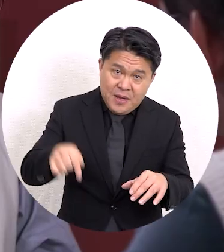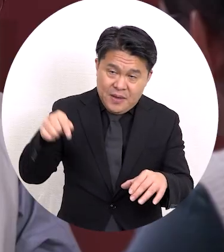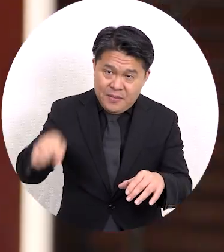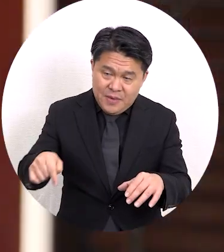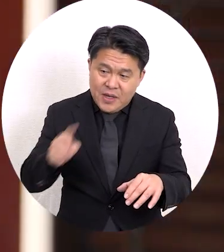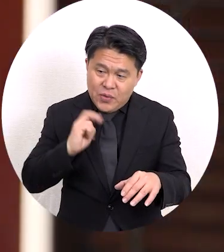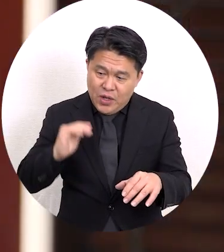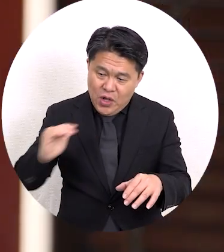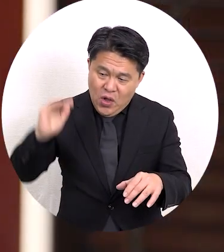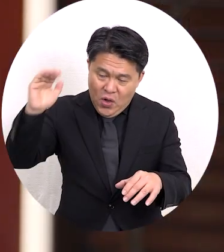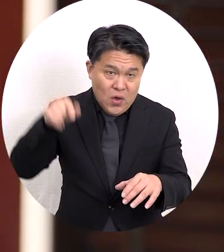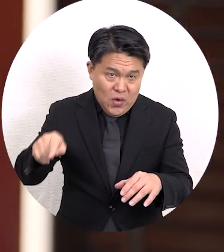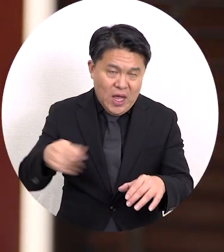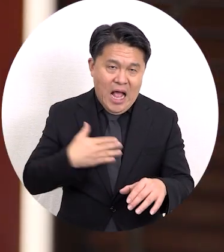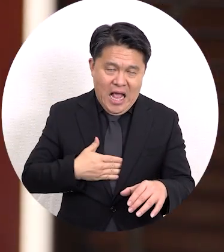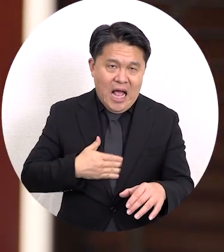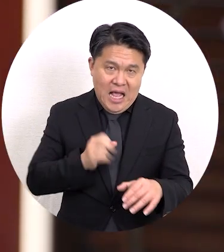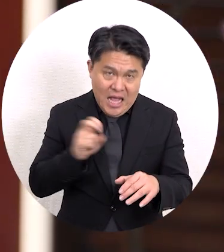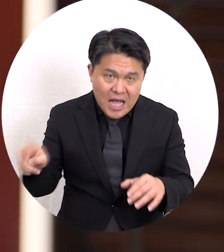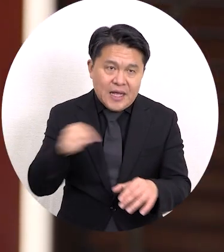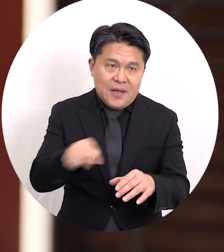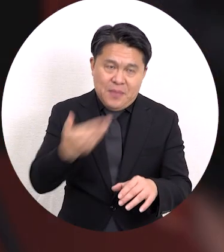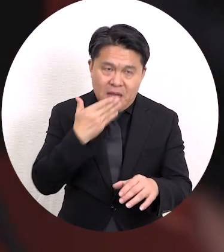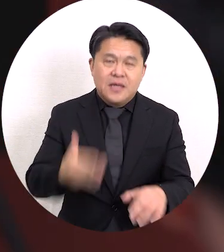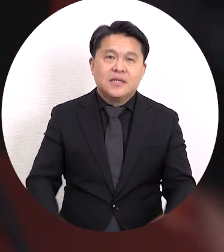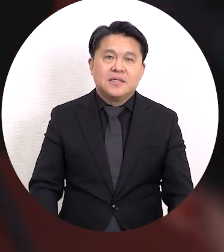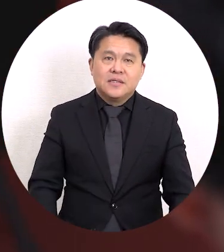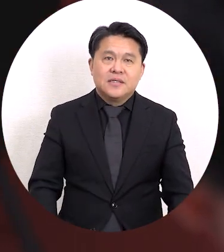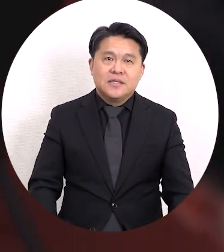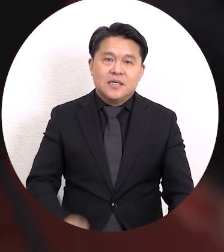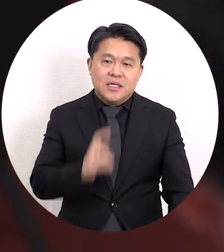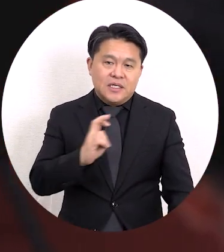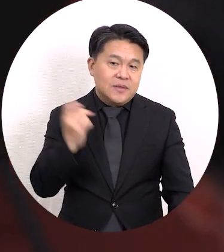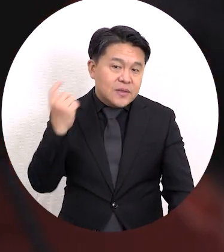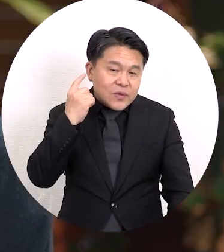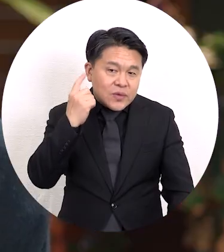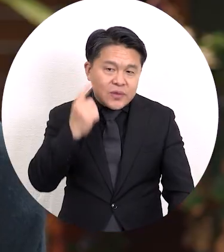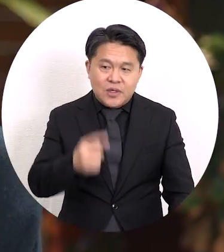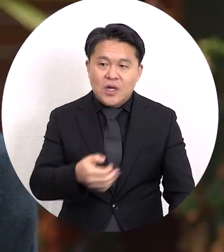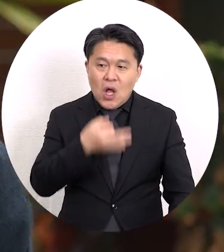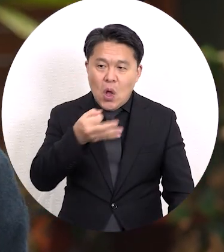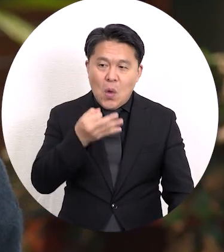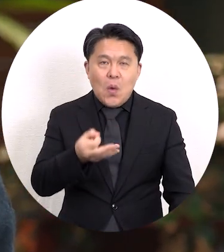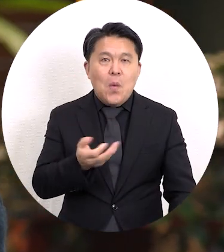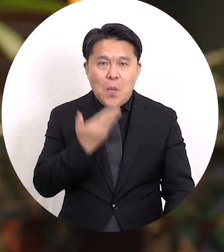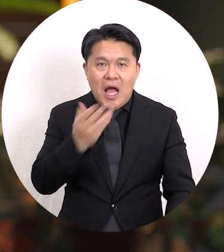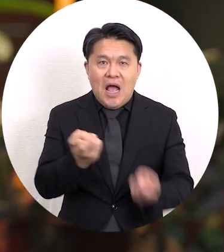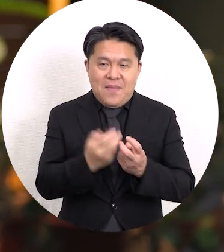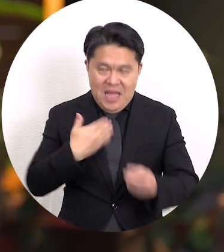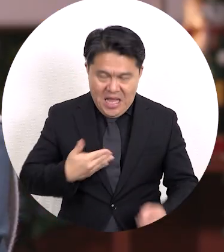So, they were already beings capable of singing. They were beings capable of producing sound with distinct pitches. In fact,